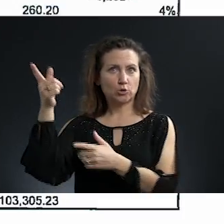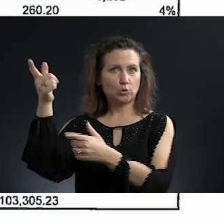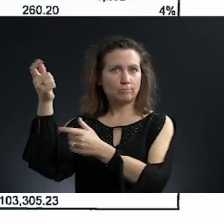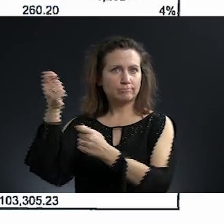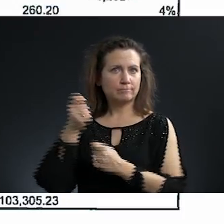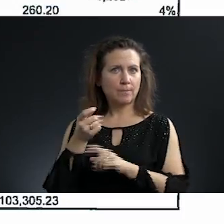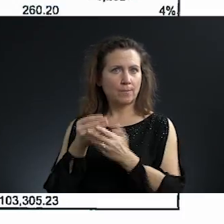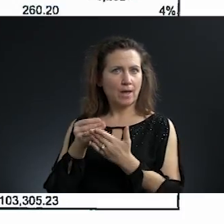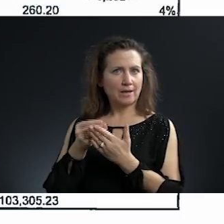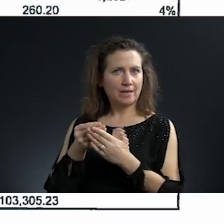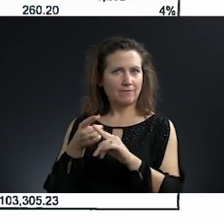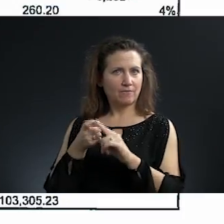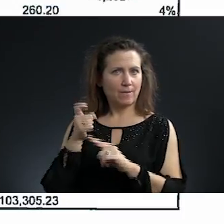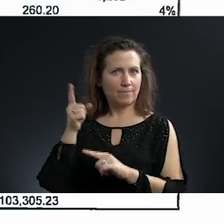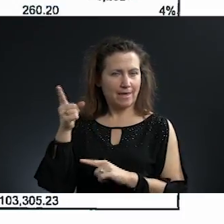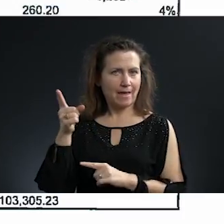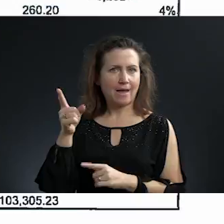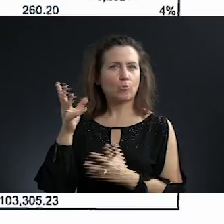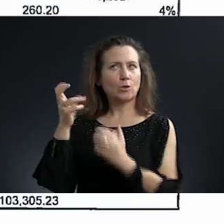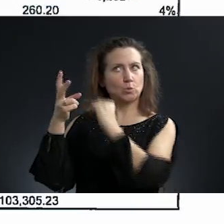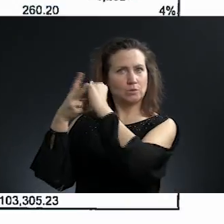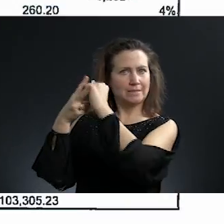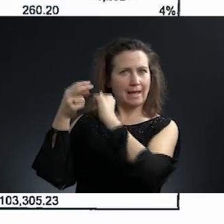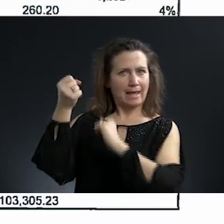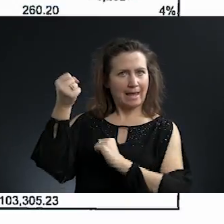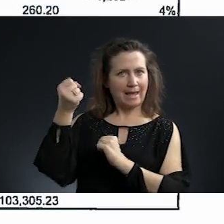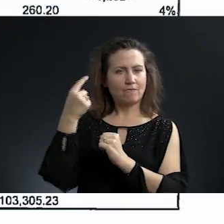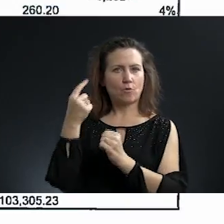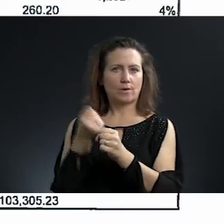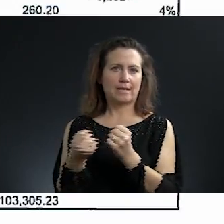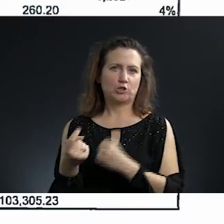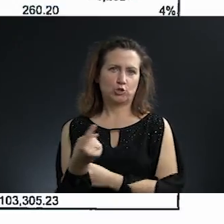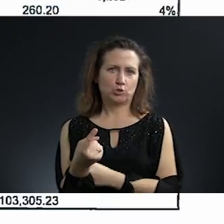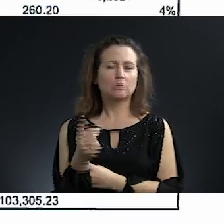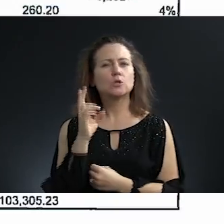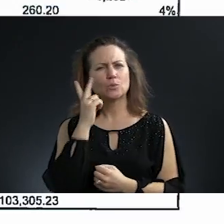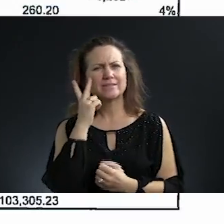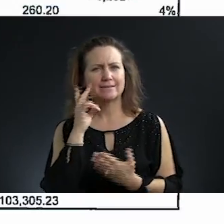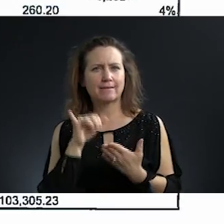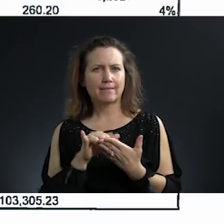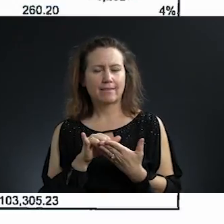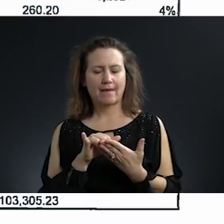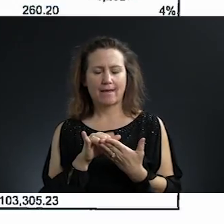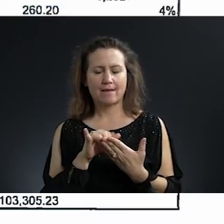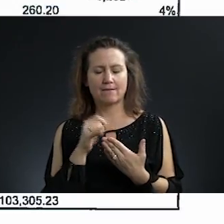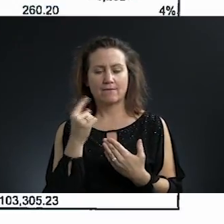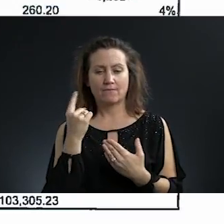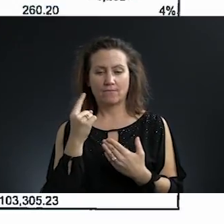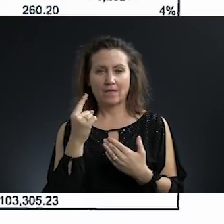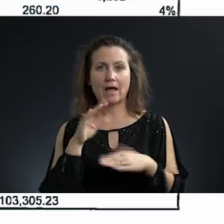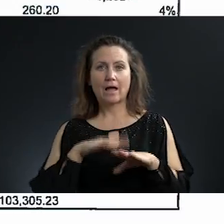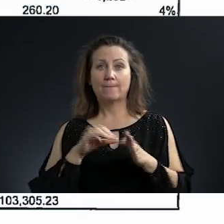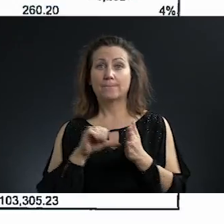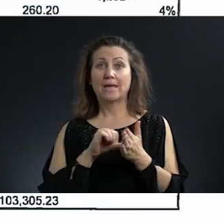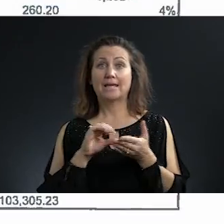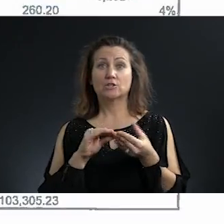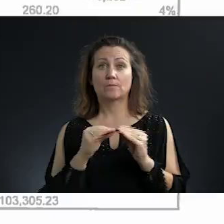We want to save some of those for when we go into the next year And you'll see that when you get to page number for that. I'll explain